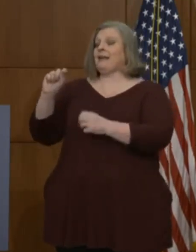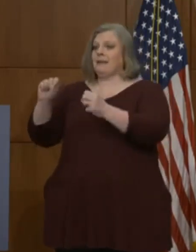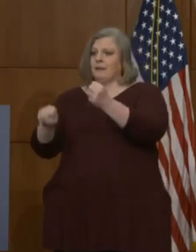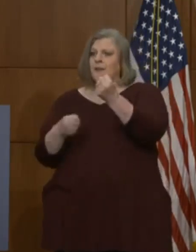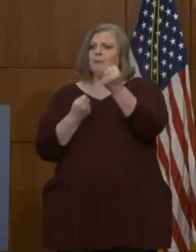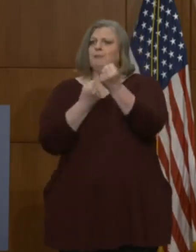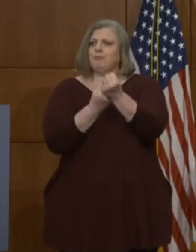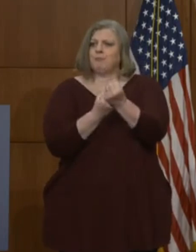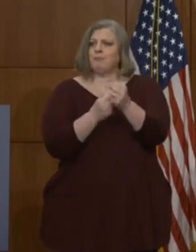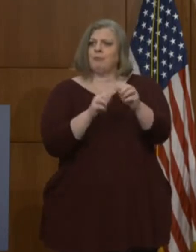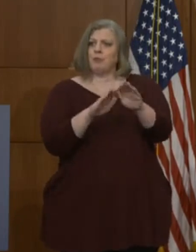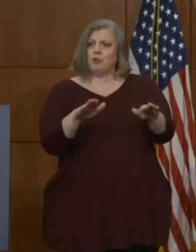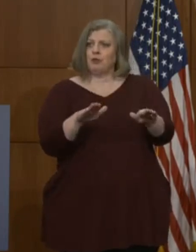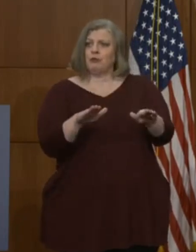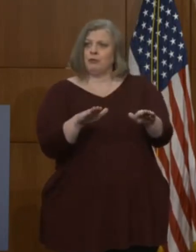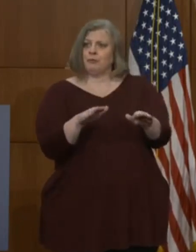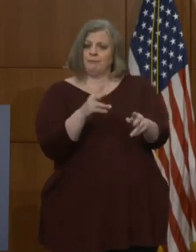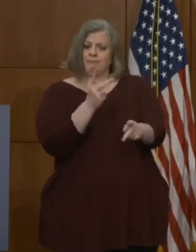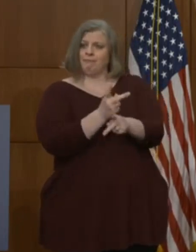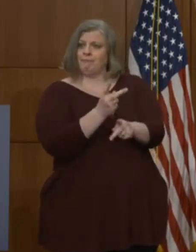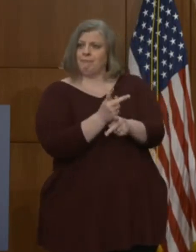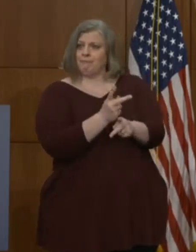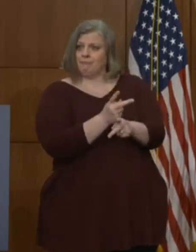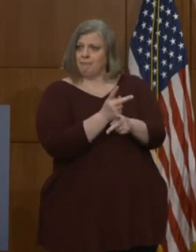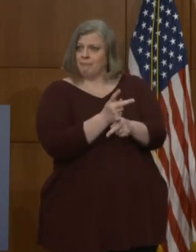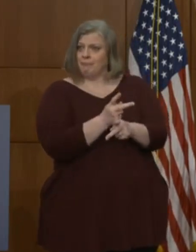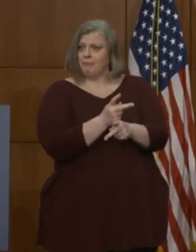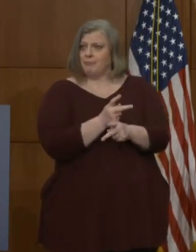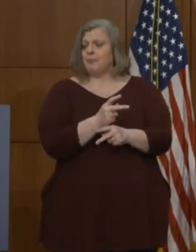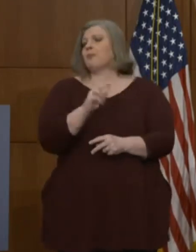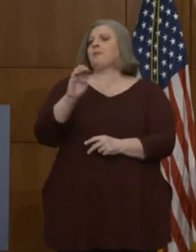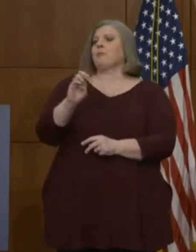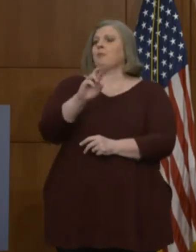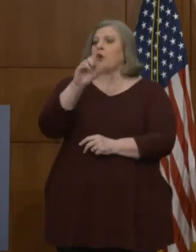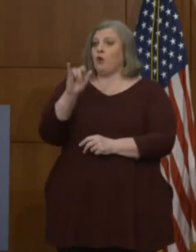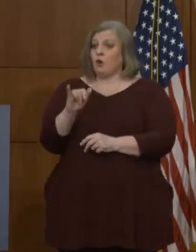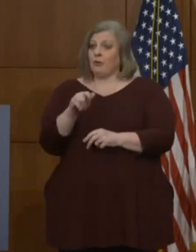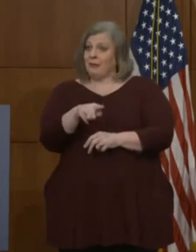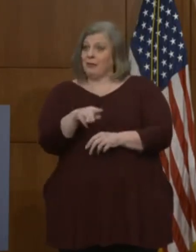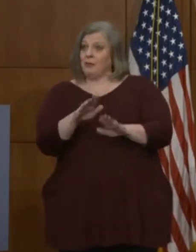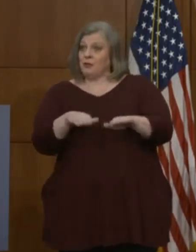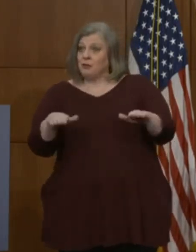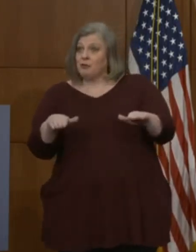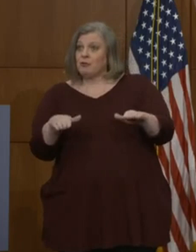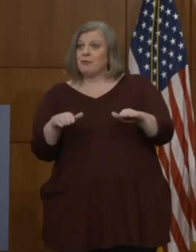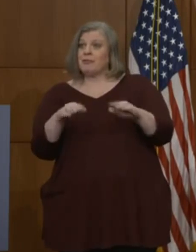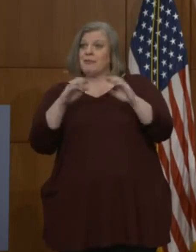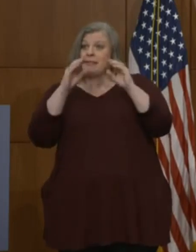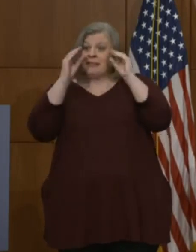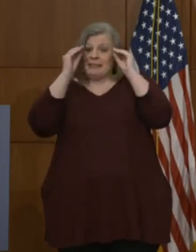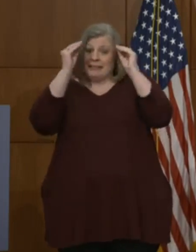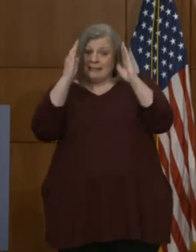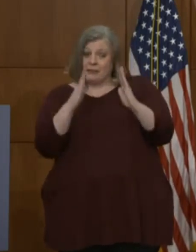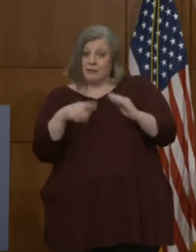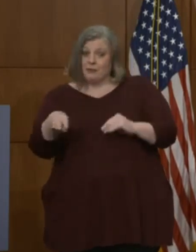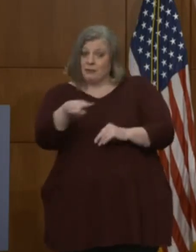SUPPORT THESE ESSENTIAL WORKERS WITH CHILDREN UNDER AGE TWELVE. WITH CHILDREN UNDER AGE TWELVE. AND THE HARD WORKING EARLY AND THE HARD WORKING EARLY CHILDHOOD EDUCATORS. THIS MONEY CHILDHOOD EDUCATORS. THIS MONEY WILL ALLOW US TO DO THE